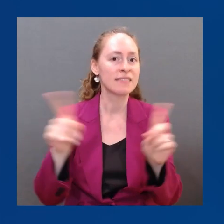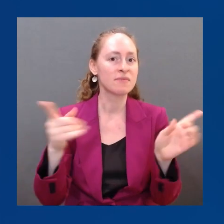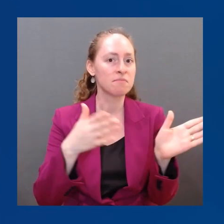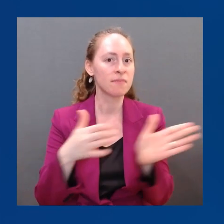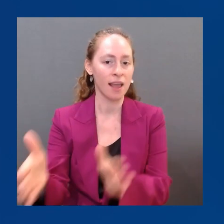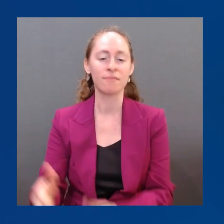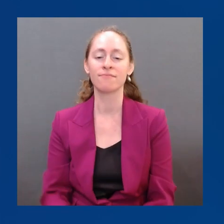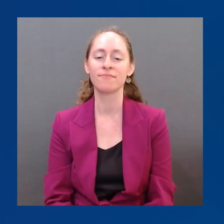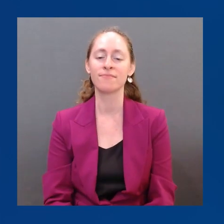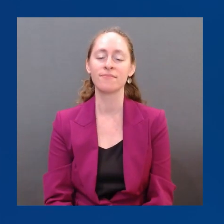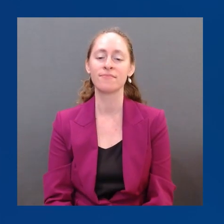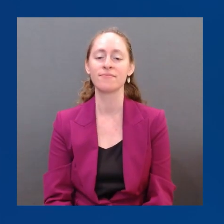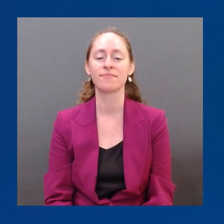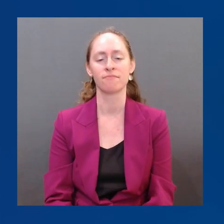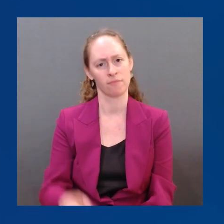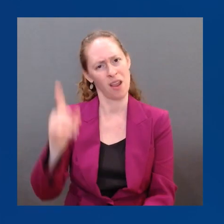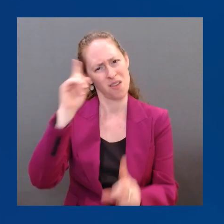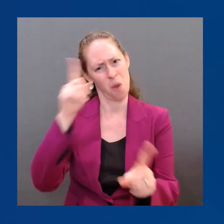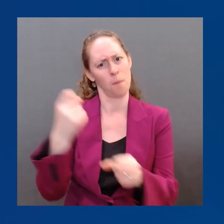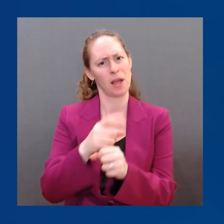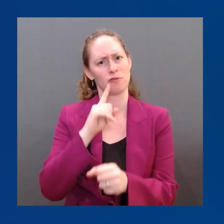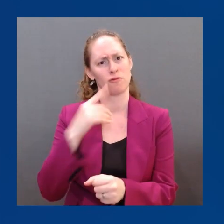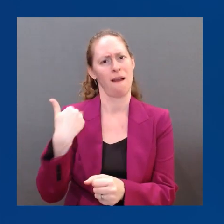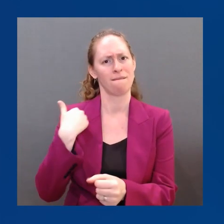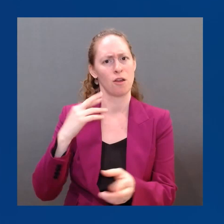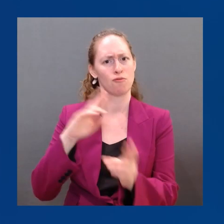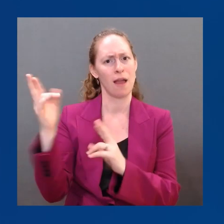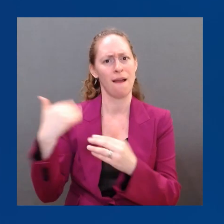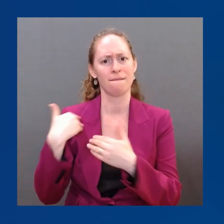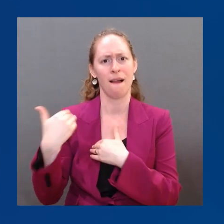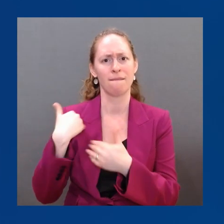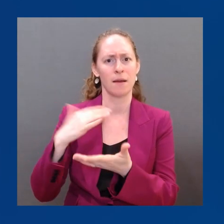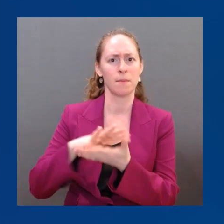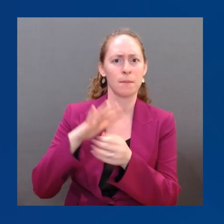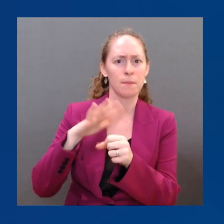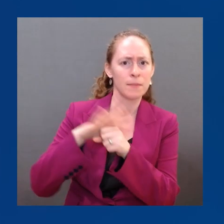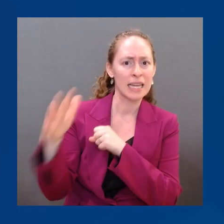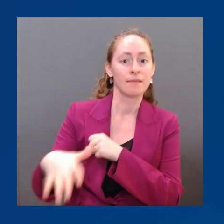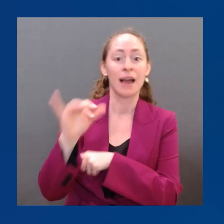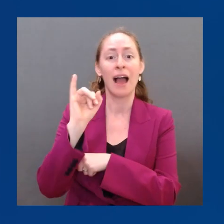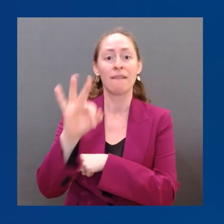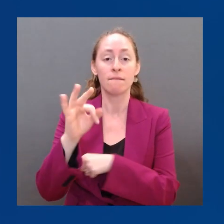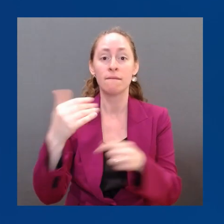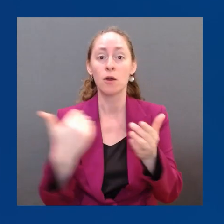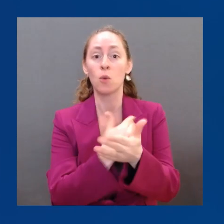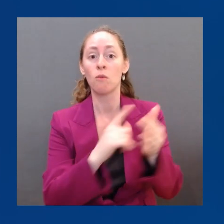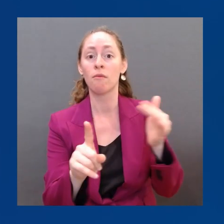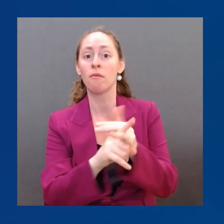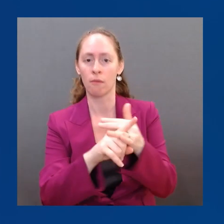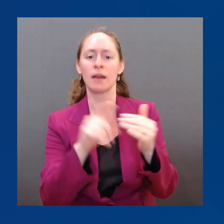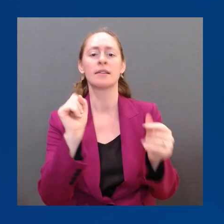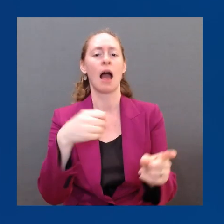for every American who wants more. I think that is absolutely critical. We do not have the resources to do that right now. So without additional funding from Congress,